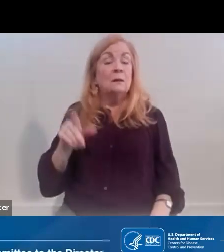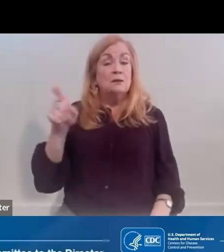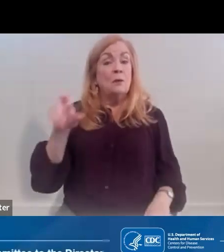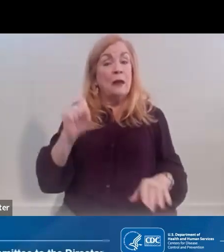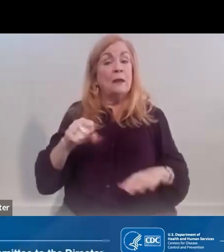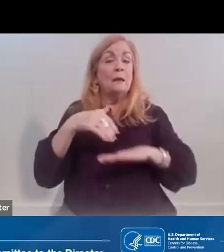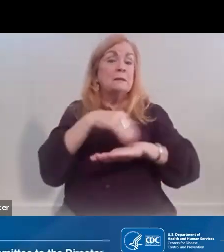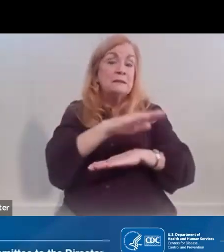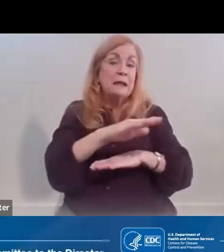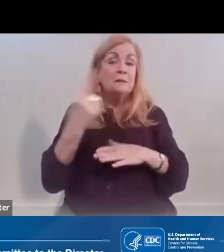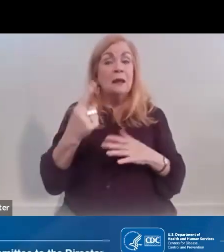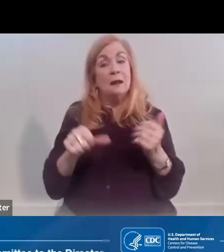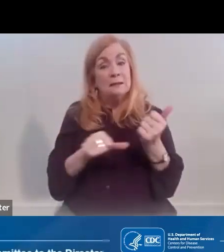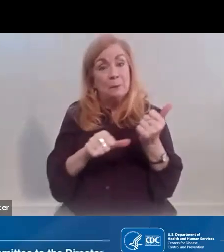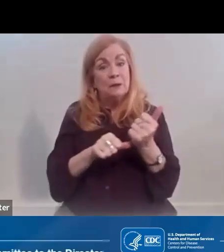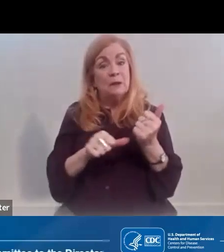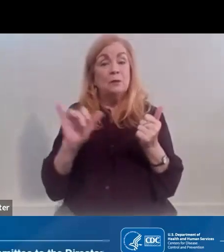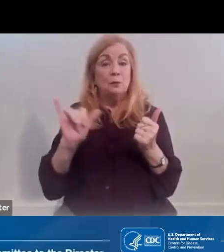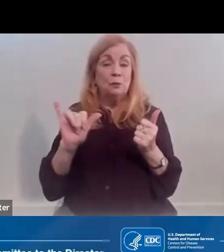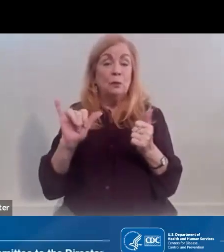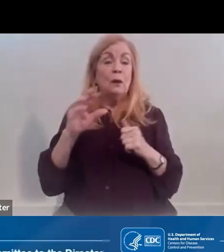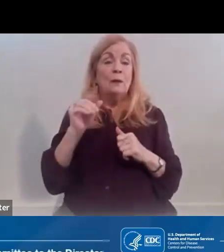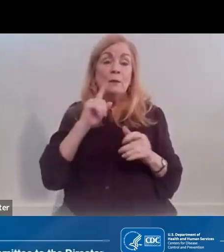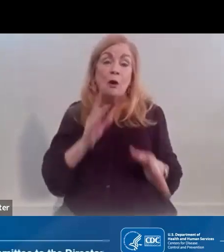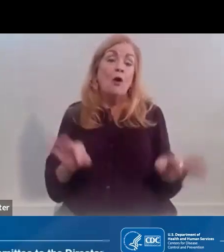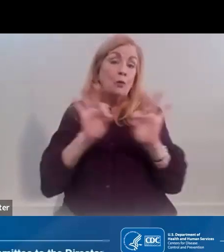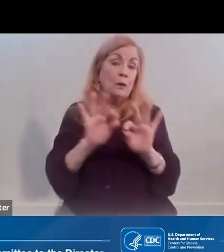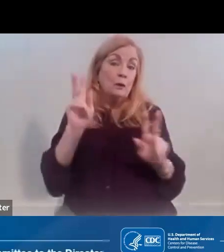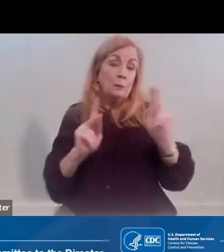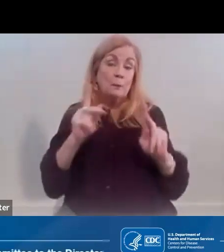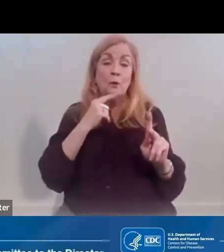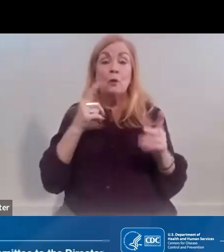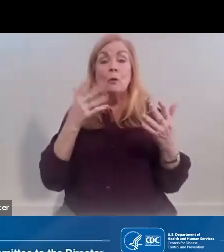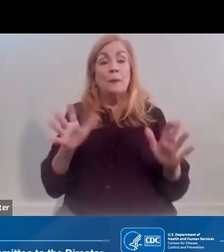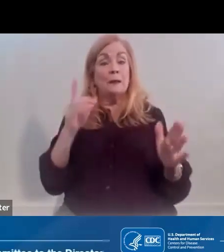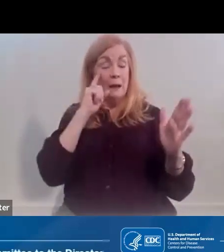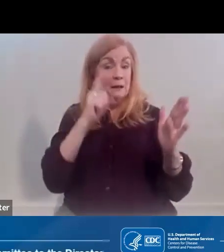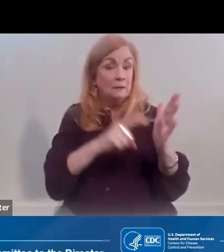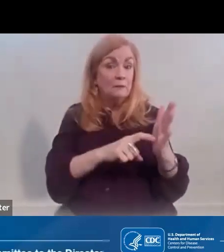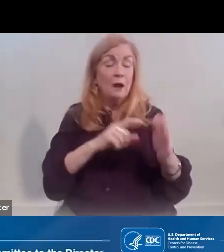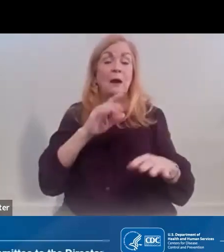And so there are critical people who have been identified as leads on different components of that.